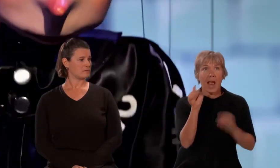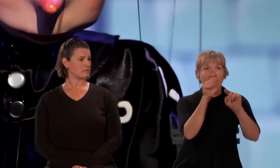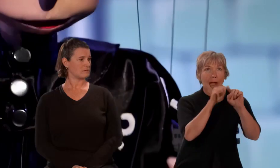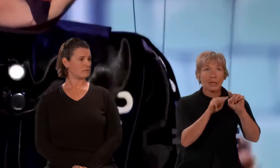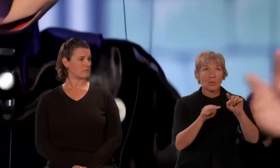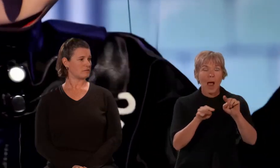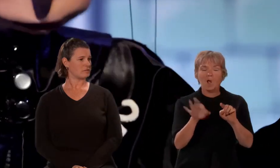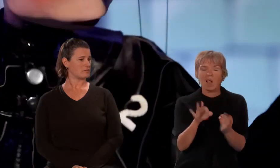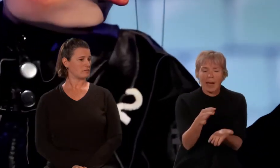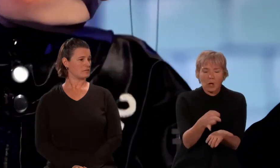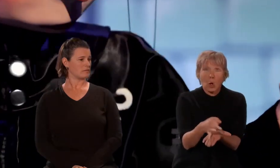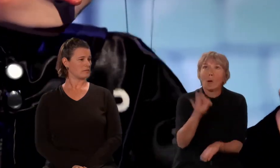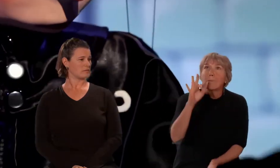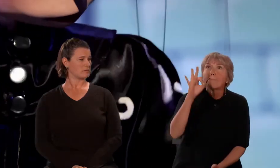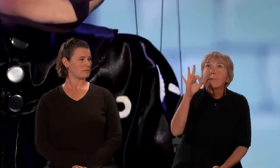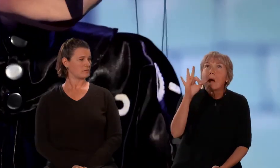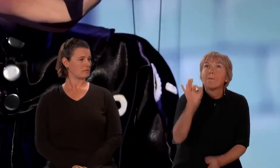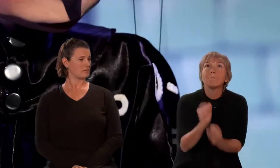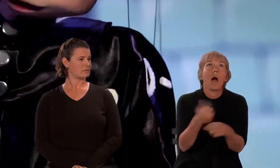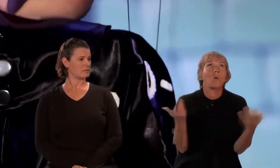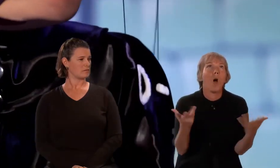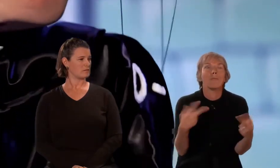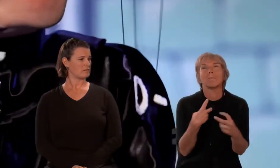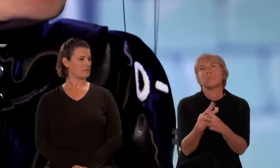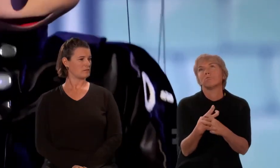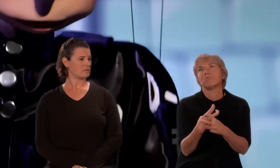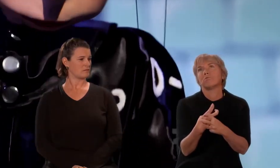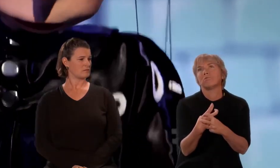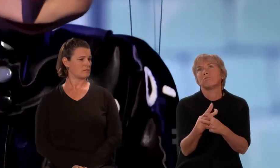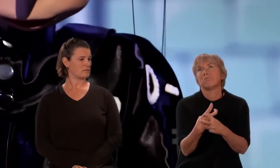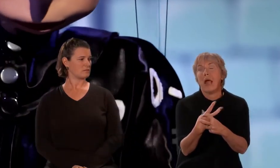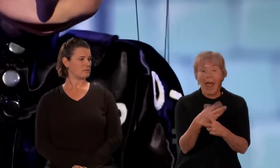only it is made of asbestos, and it is half the size of this kingdom.